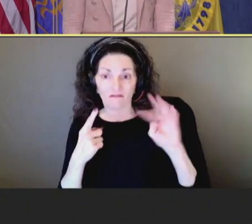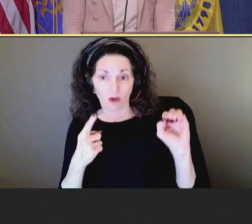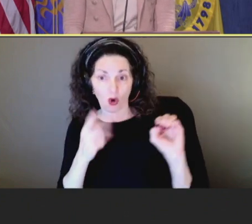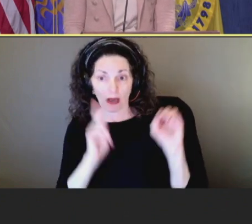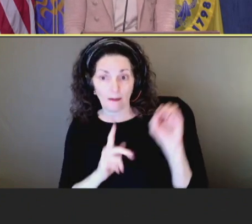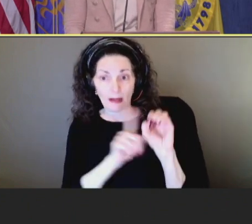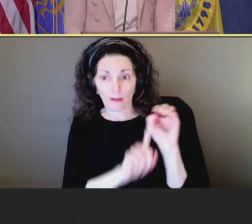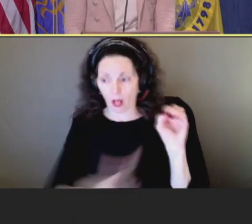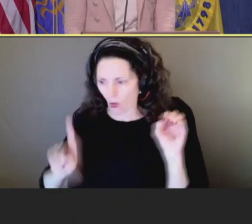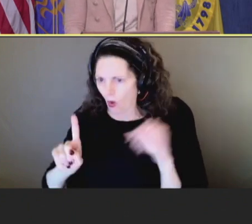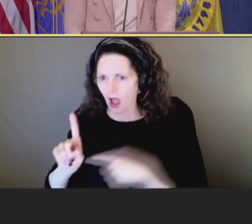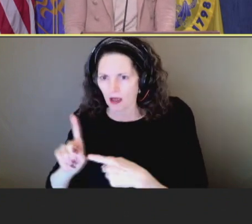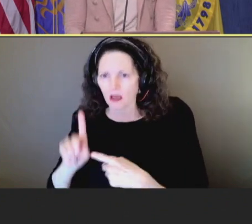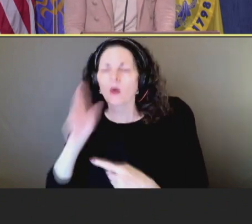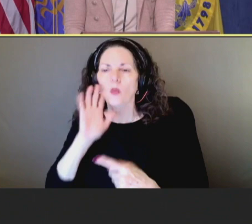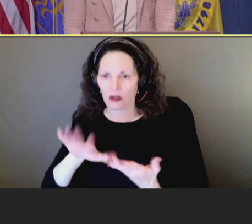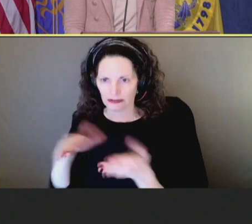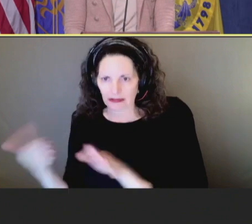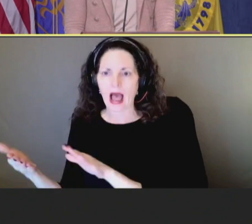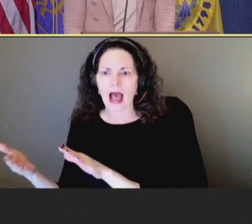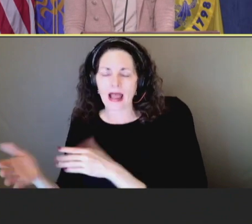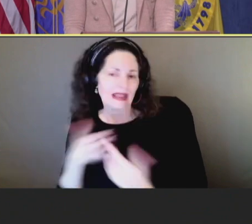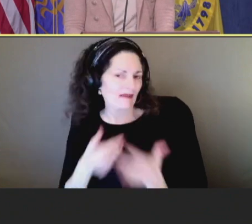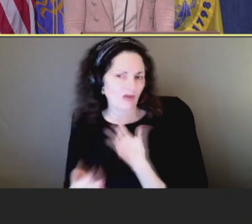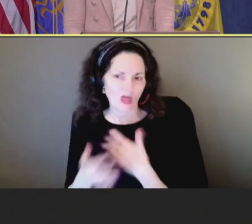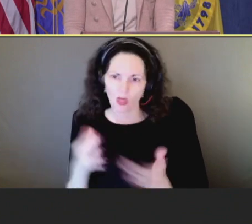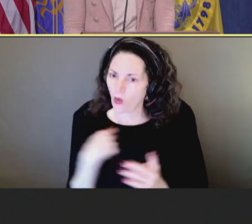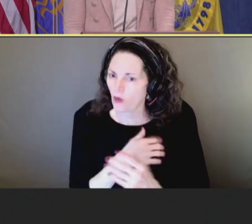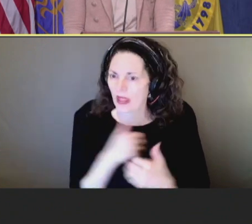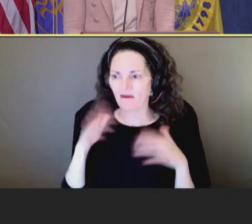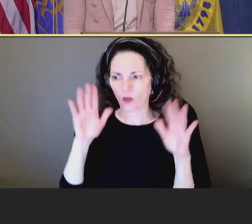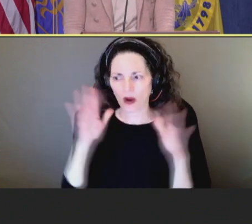great treatments. You've probably heard this one-in-eight figure. That's how many women in